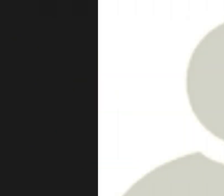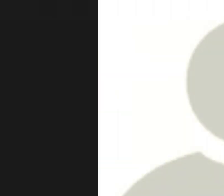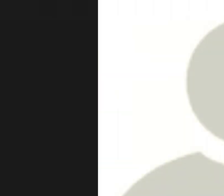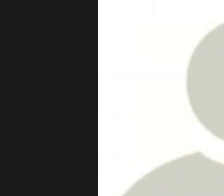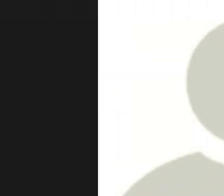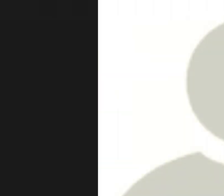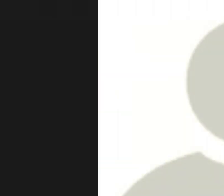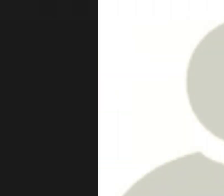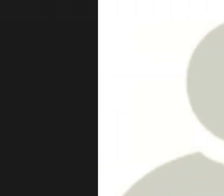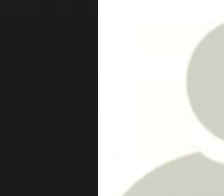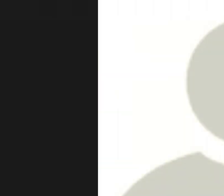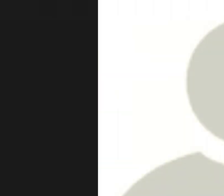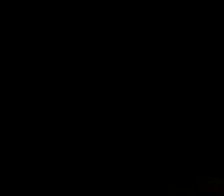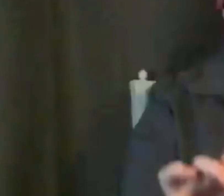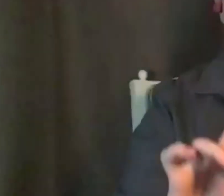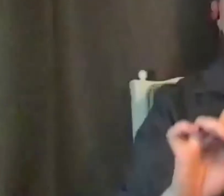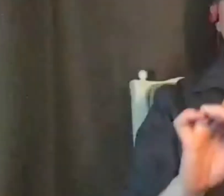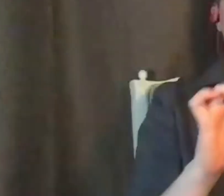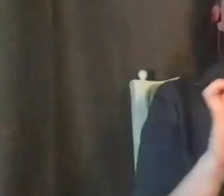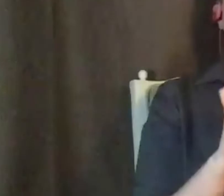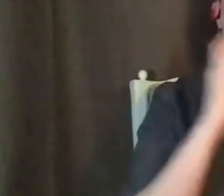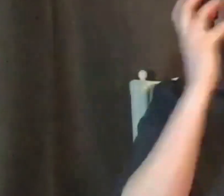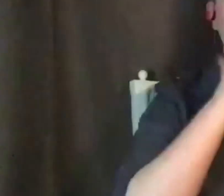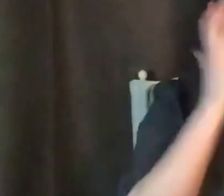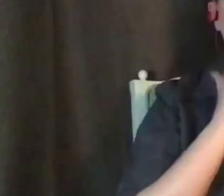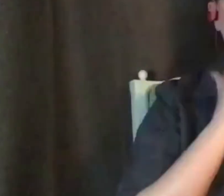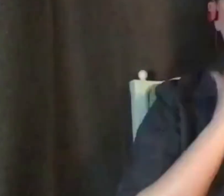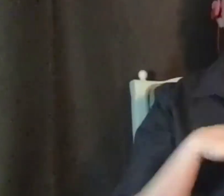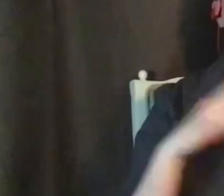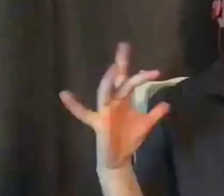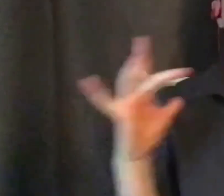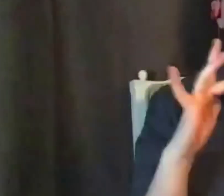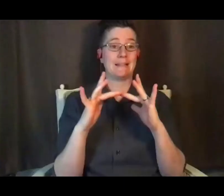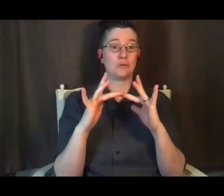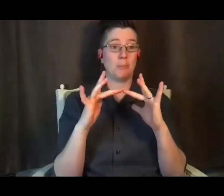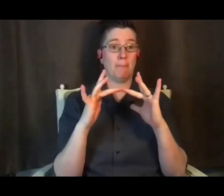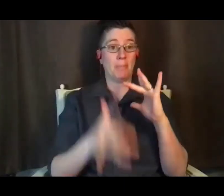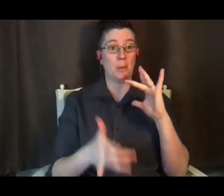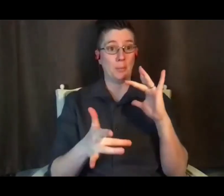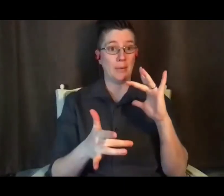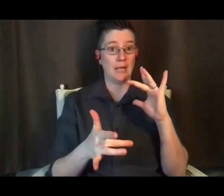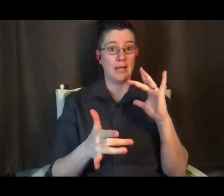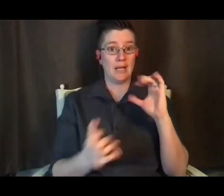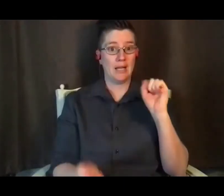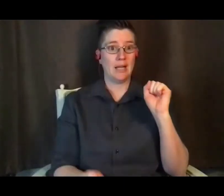it looks like the connection died for a minute uh i'm back on a different computer so hopefully